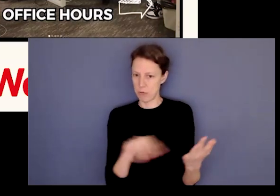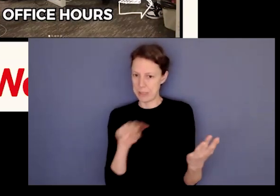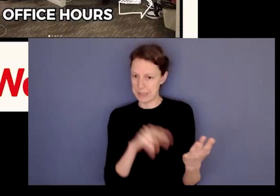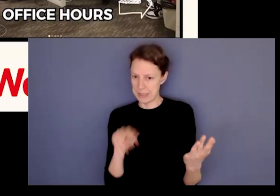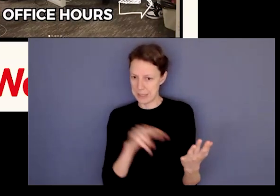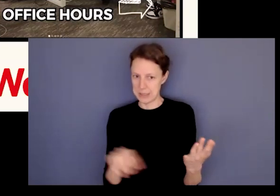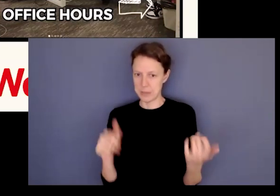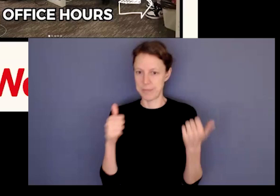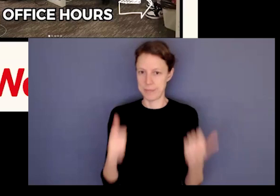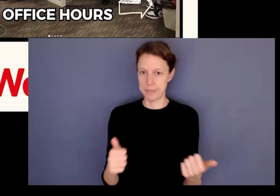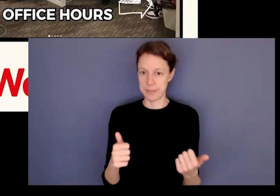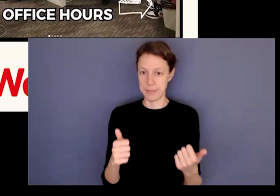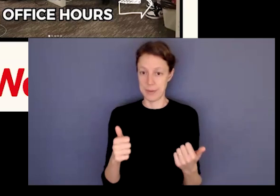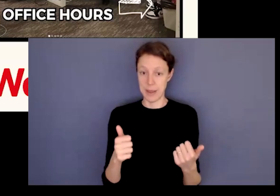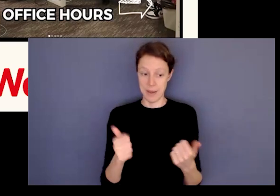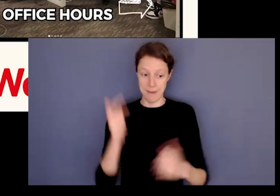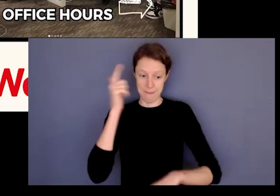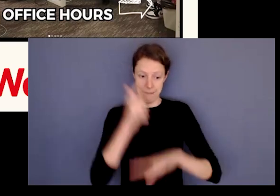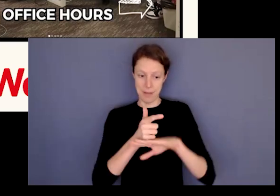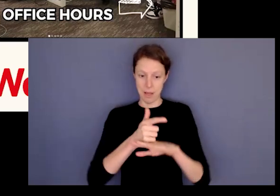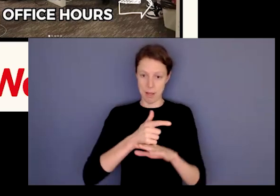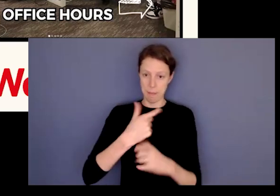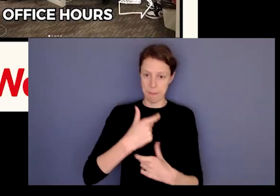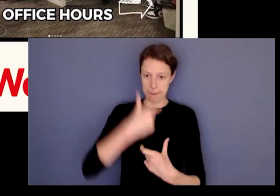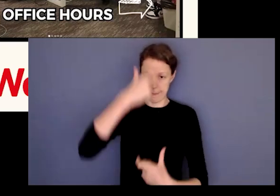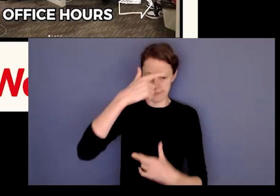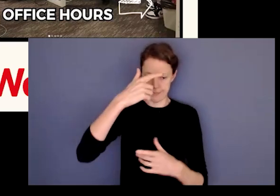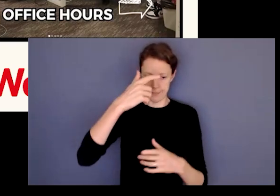portrait and film in a quiet spot. Cross post with other